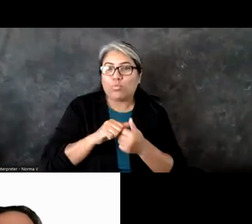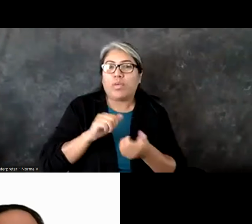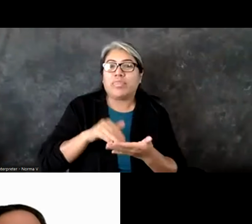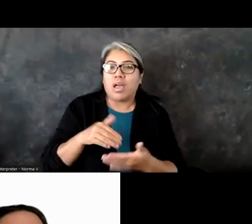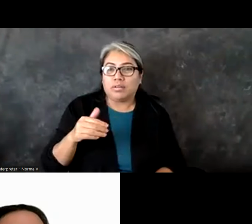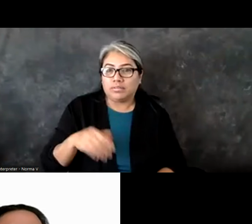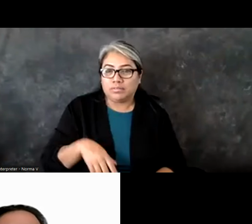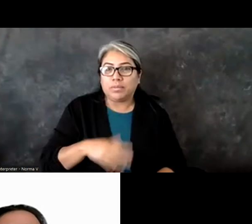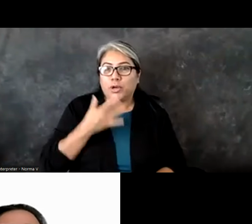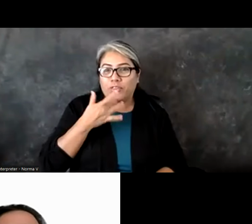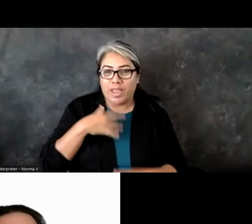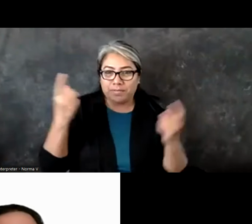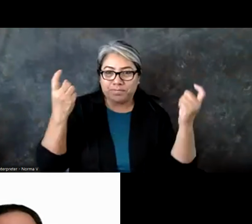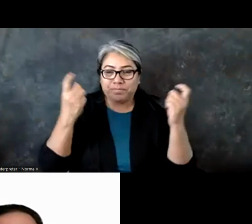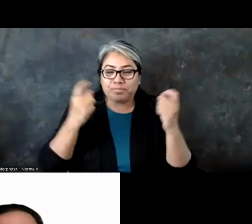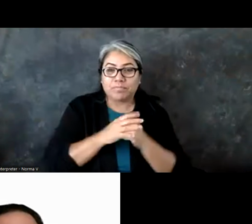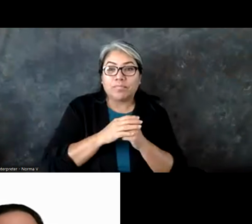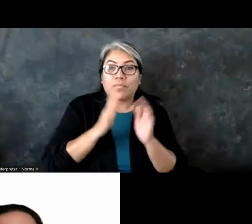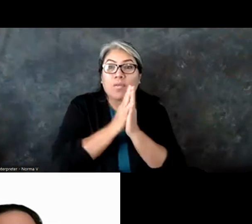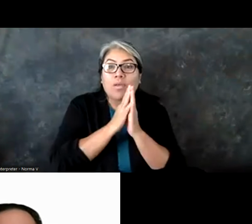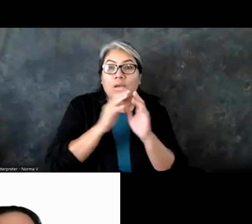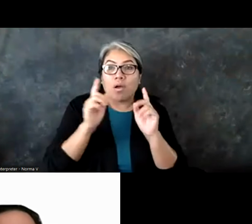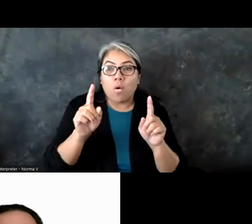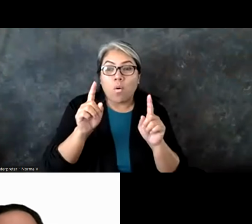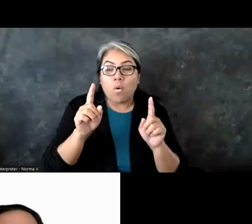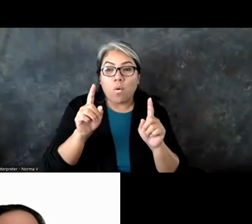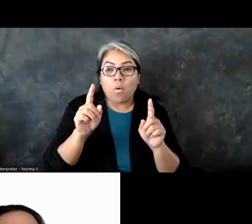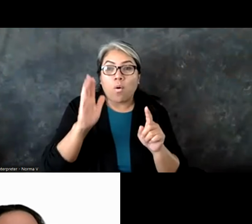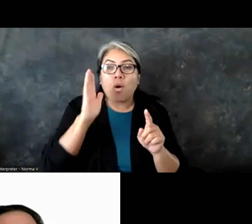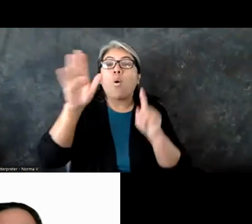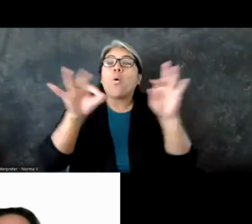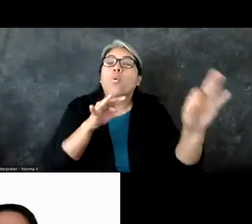And so it is a great birthday to be celebrated. And you can